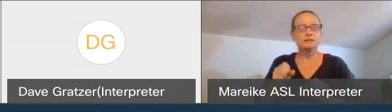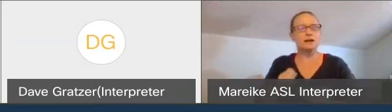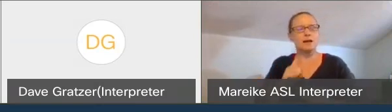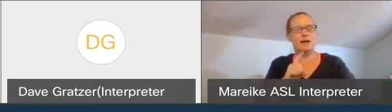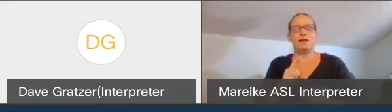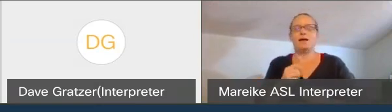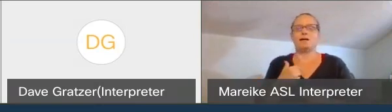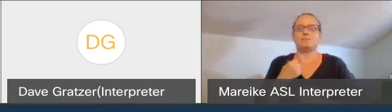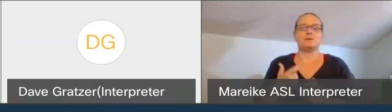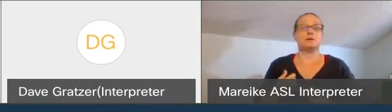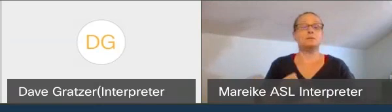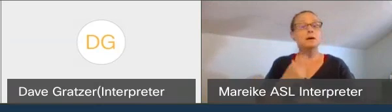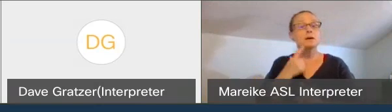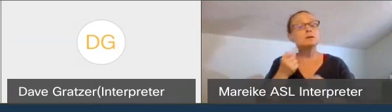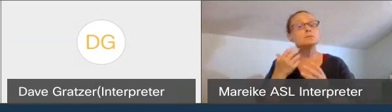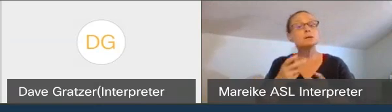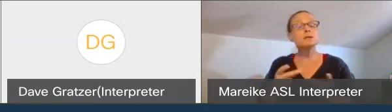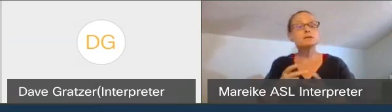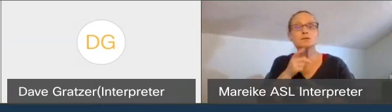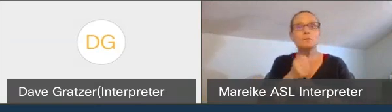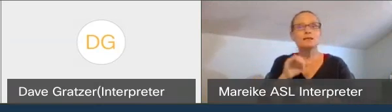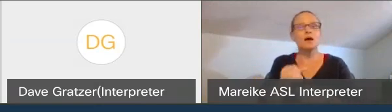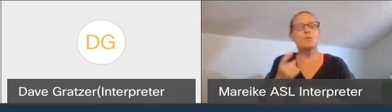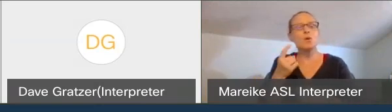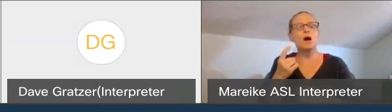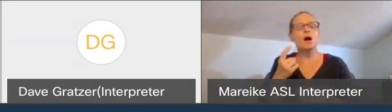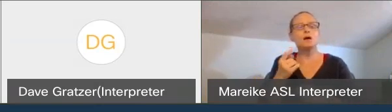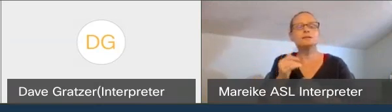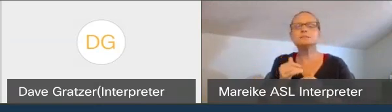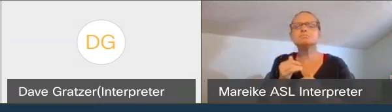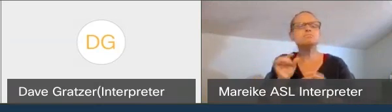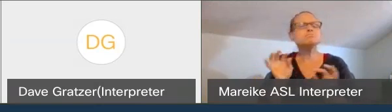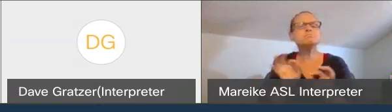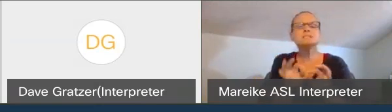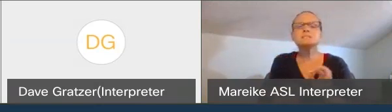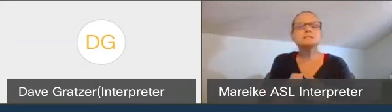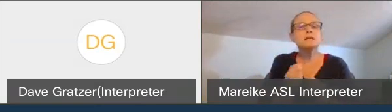because a lot of places don't make that one small step. Um, and as soon as things are opened up again,